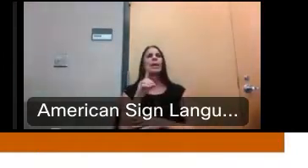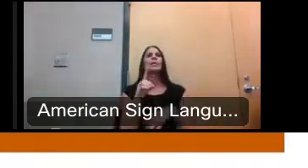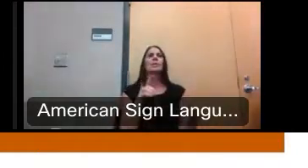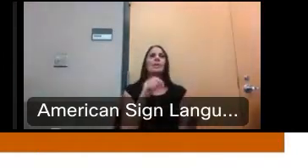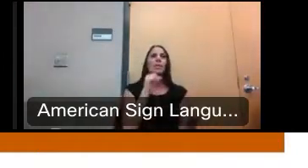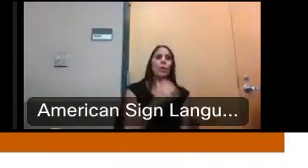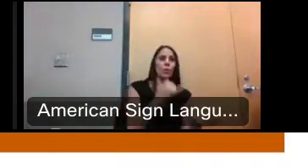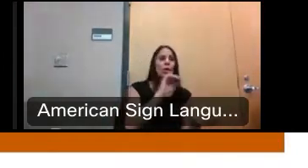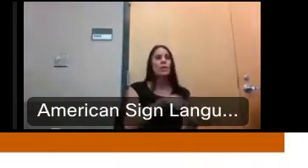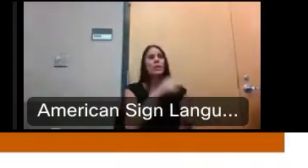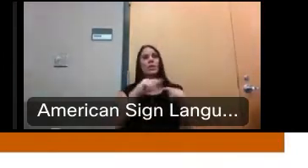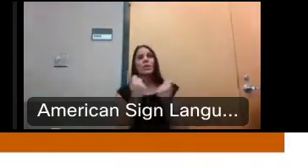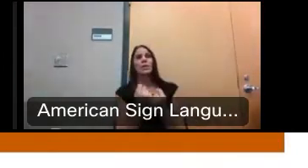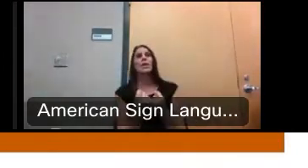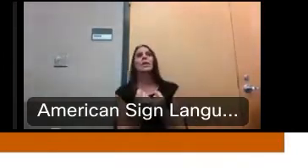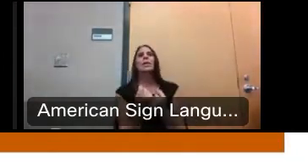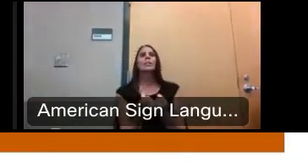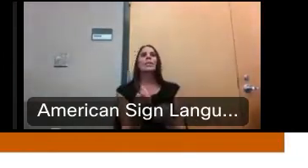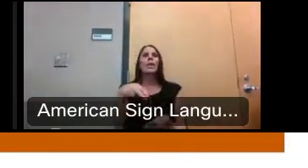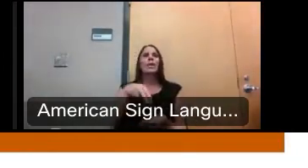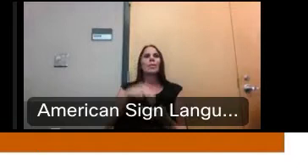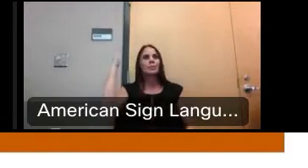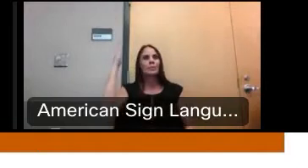their presentation, and they did it the way I had coached them to, which was to use a